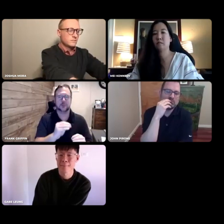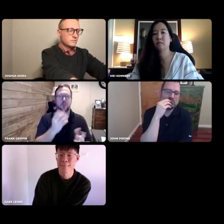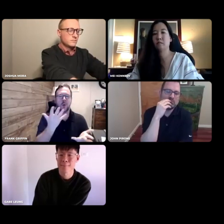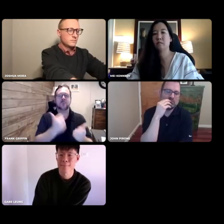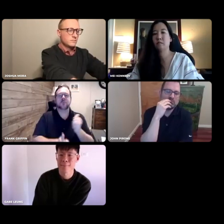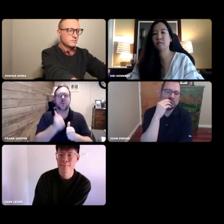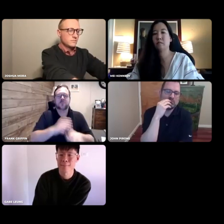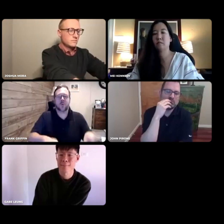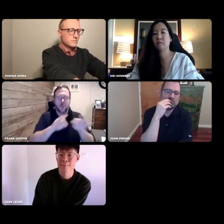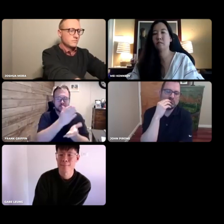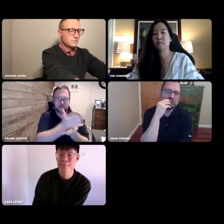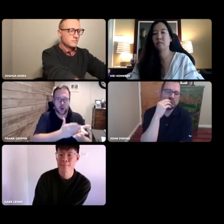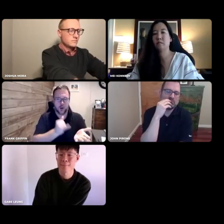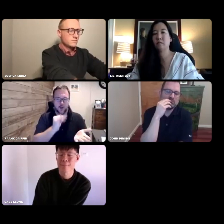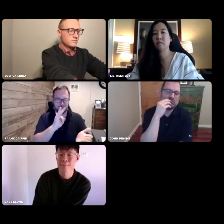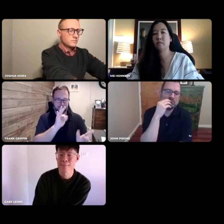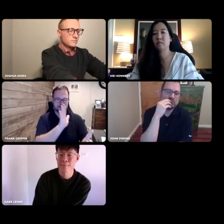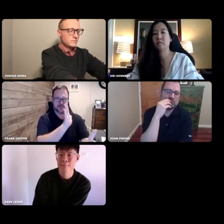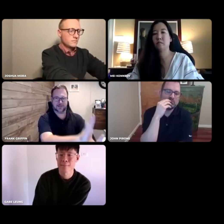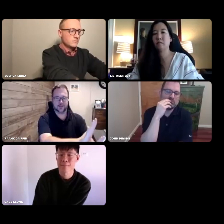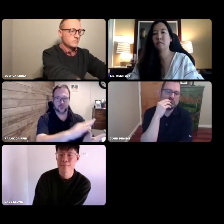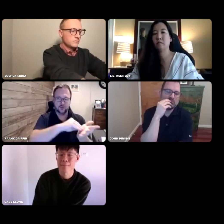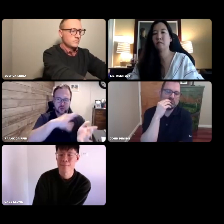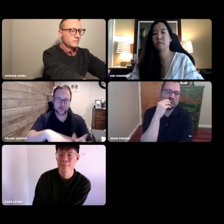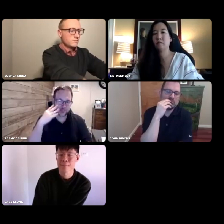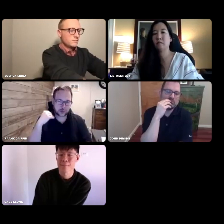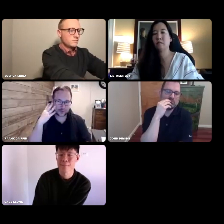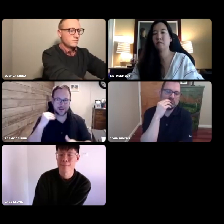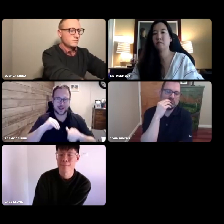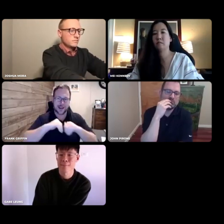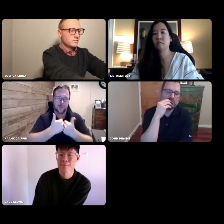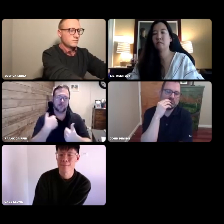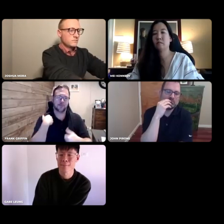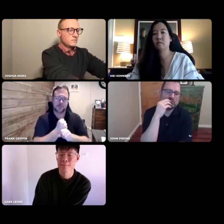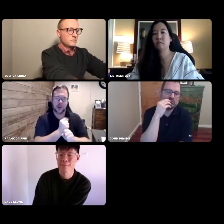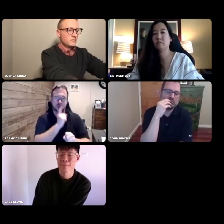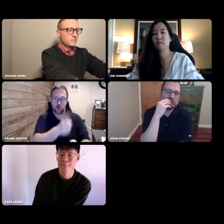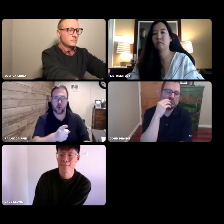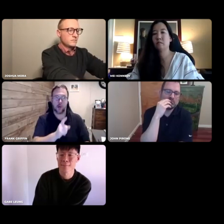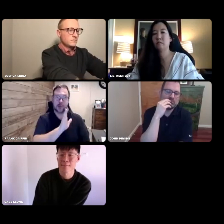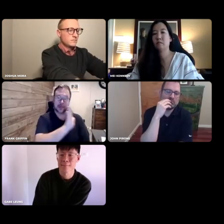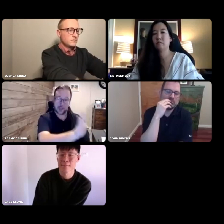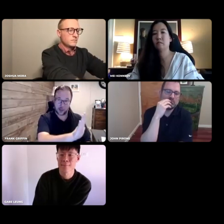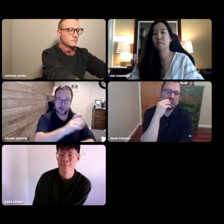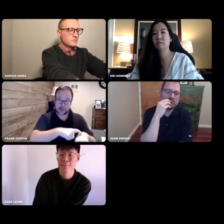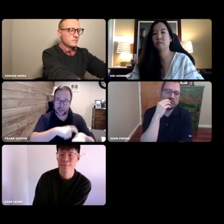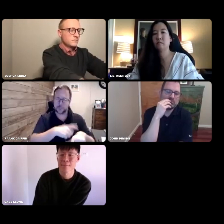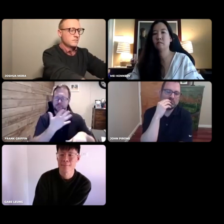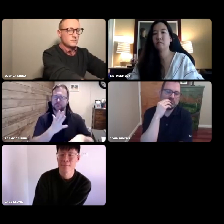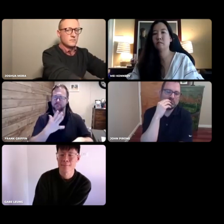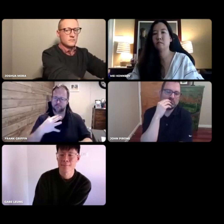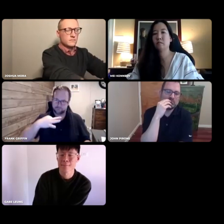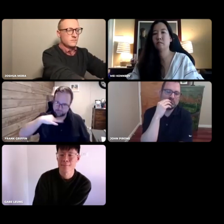But, consider what the most important part of your student's experience is.